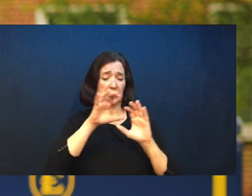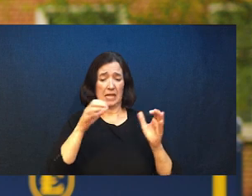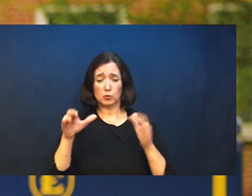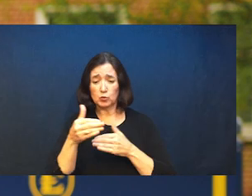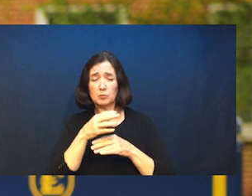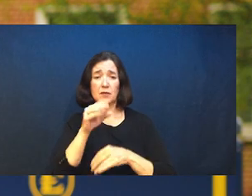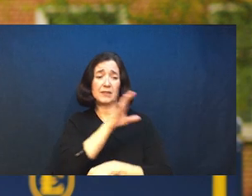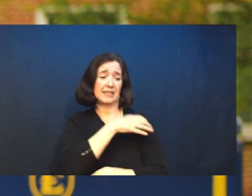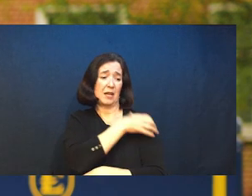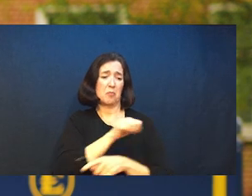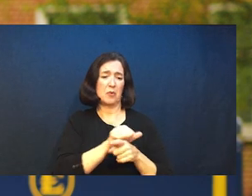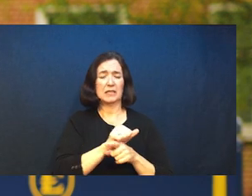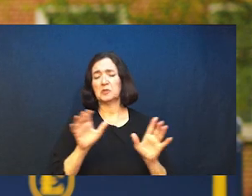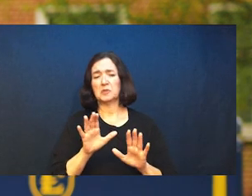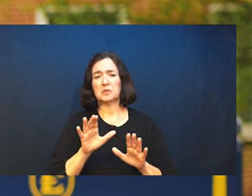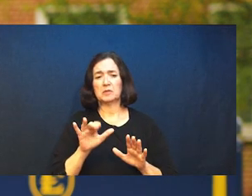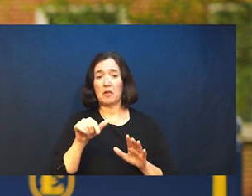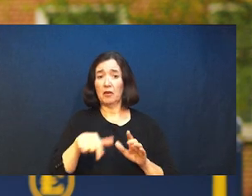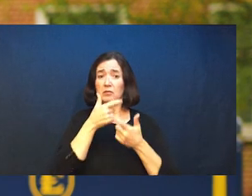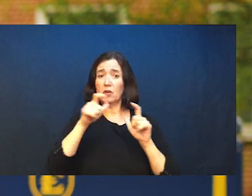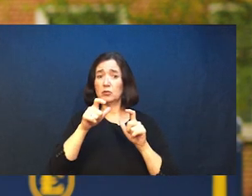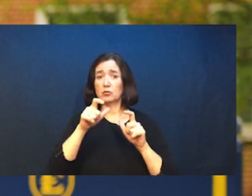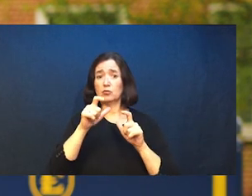This is the largest graduating class of healthcare professionals in the history of the college.